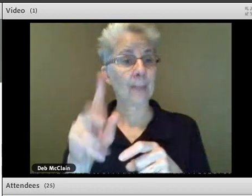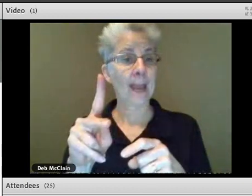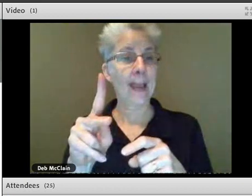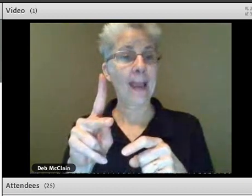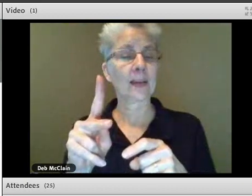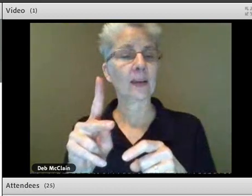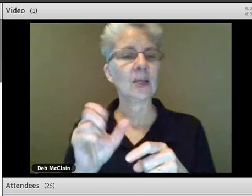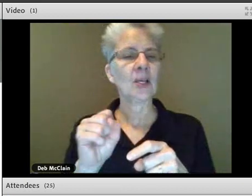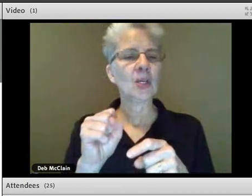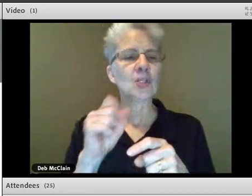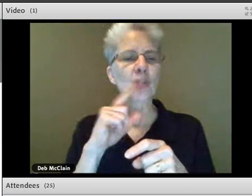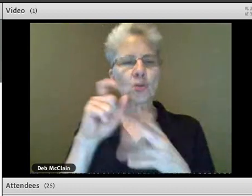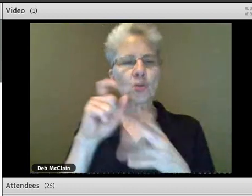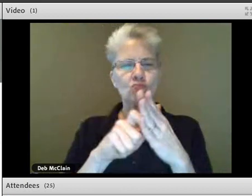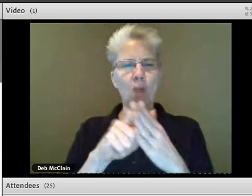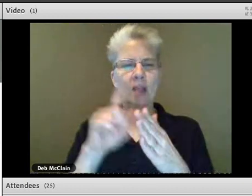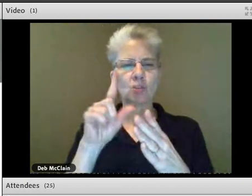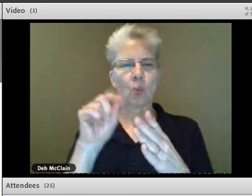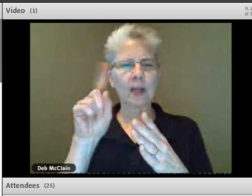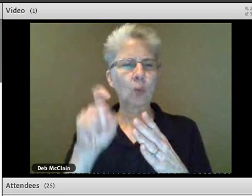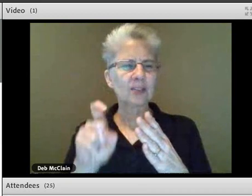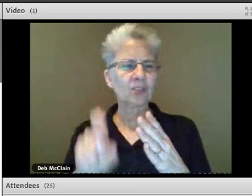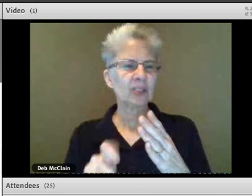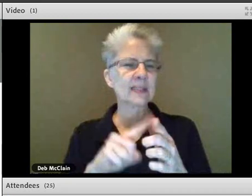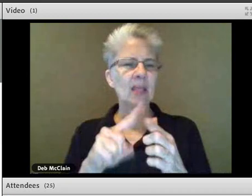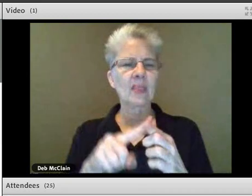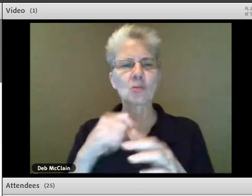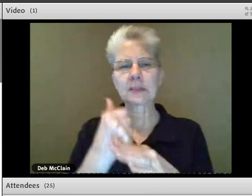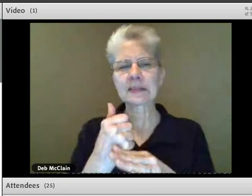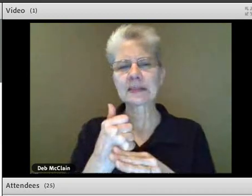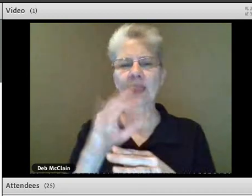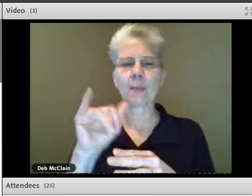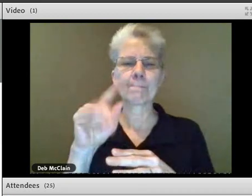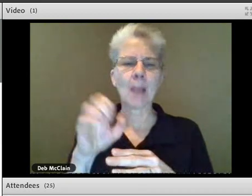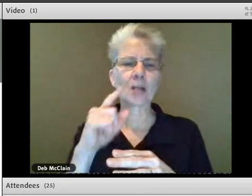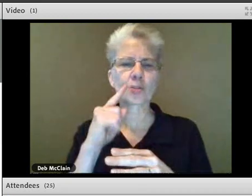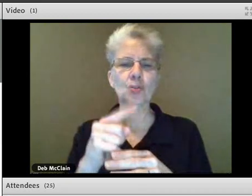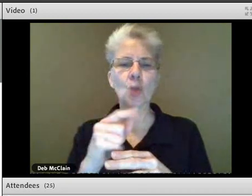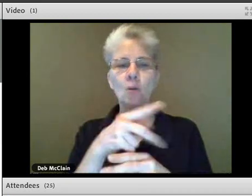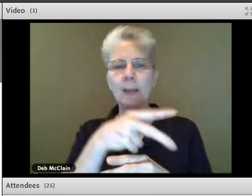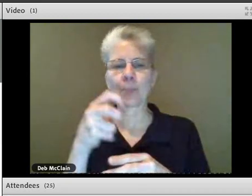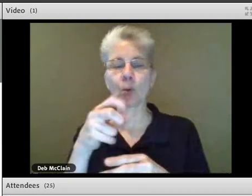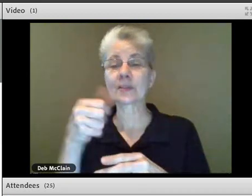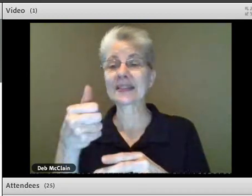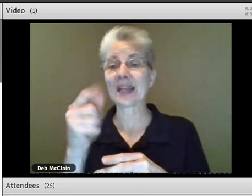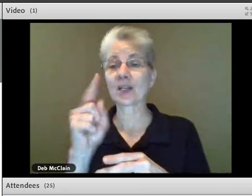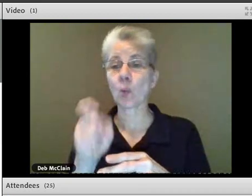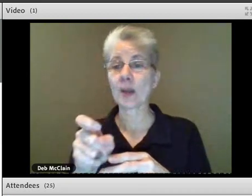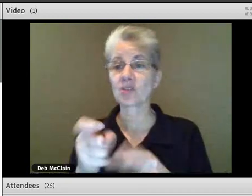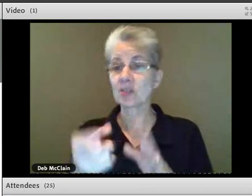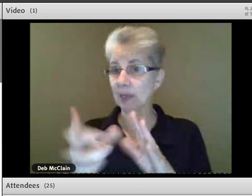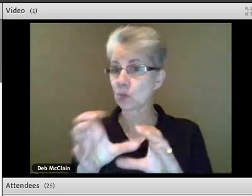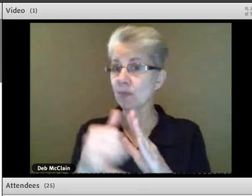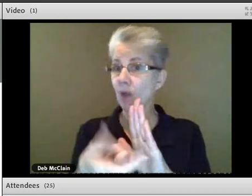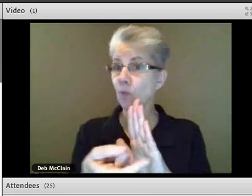and so you write 20 questions, and then you can set your module to pull only 10 questions from that bank, and it pulls it randomly, which is really great